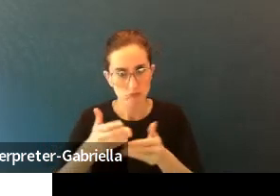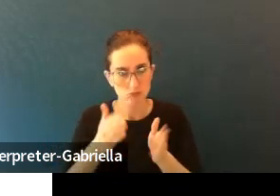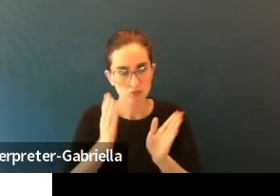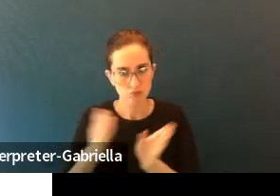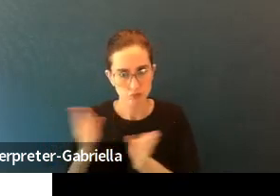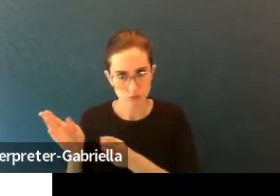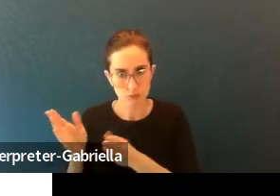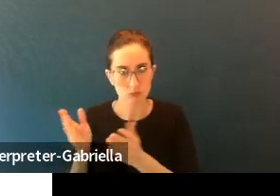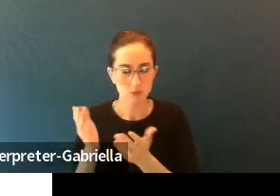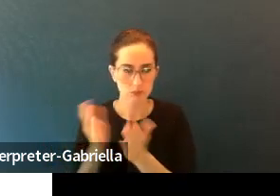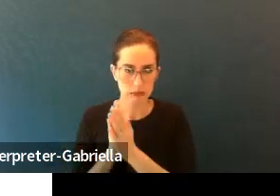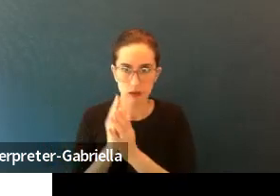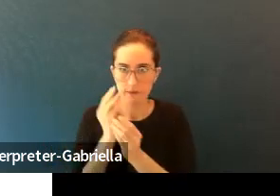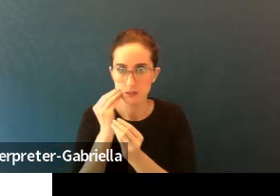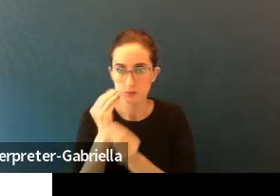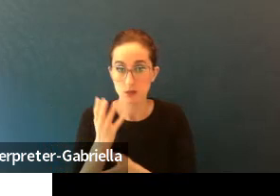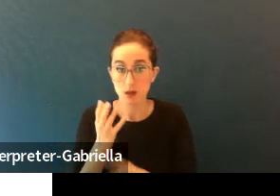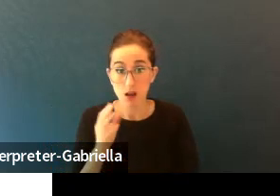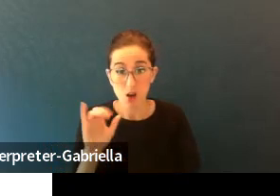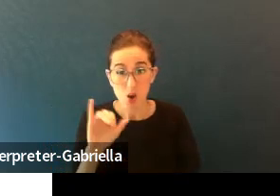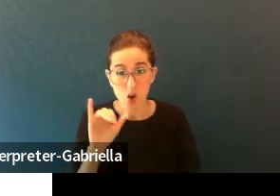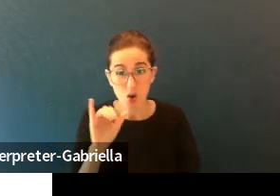I will add that if you don't know exactly what you want,